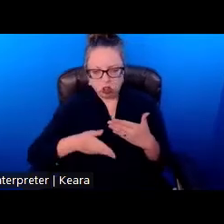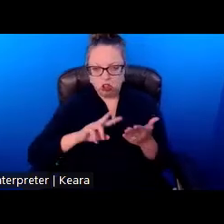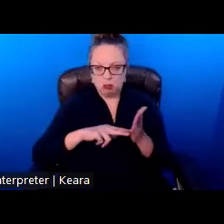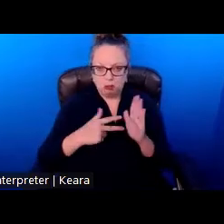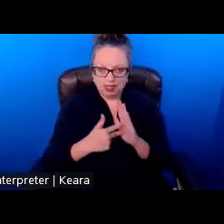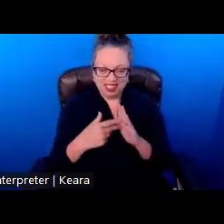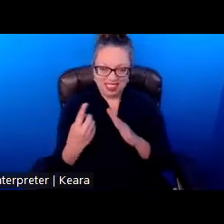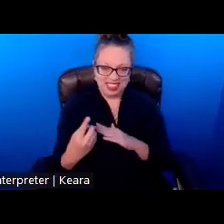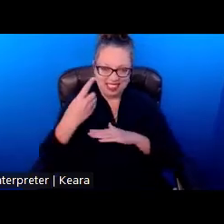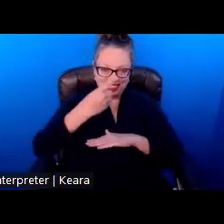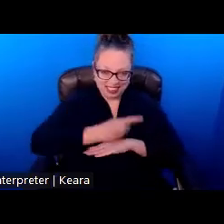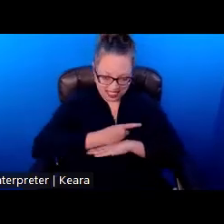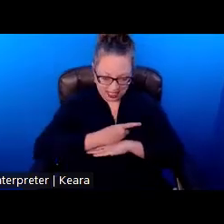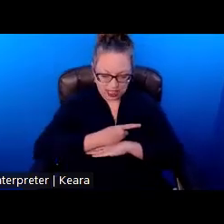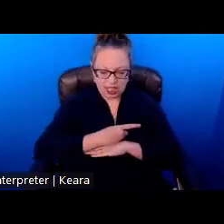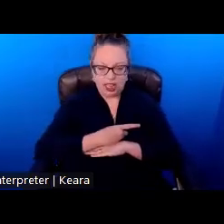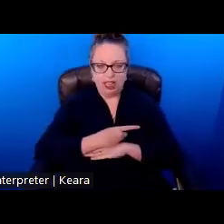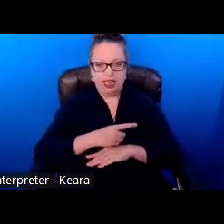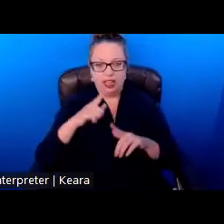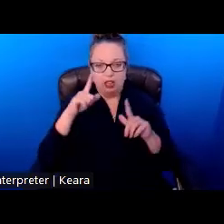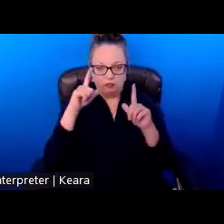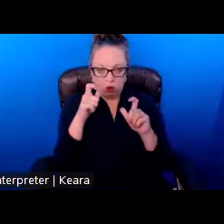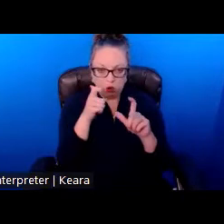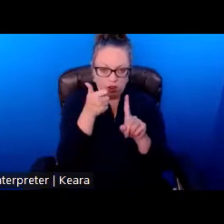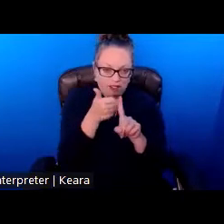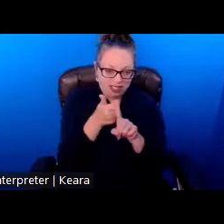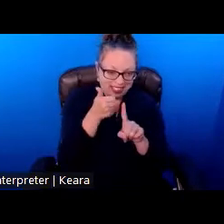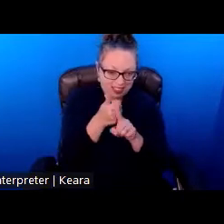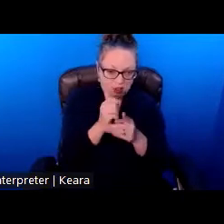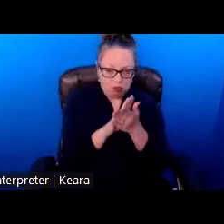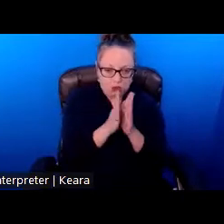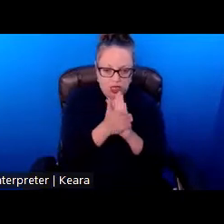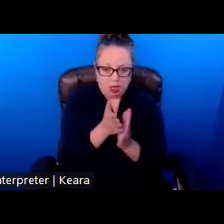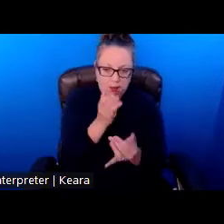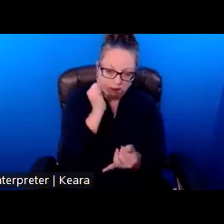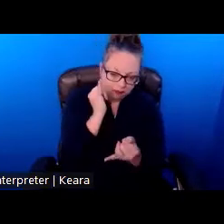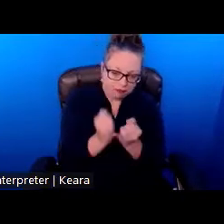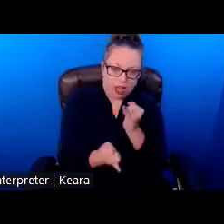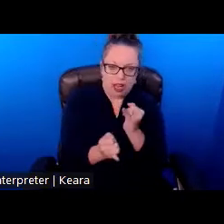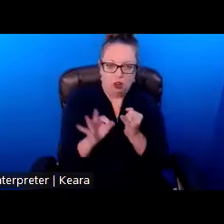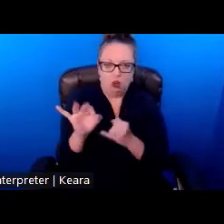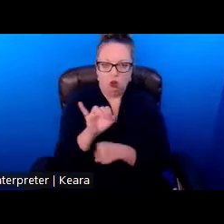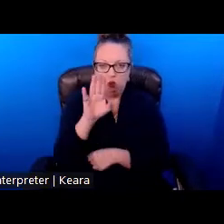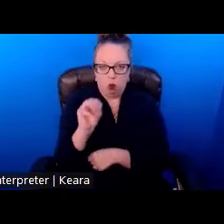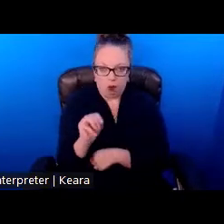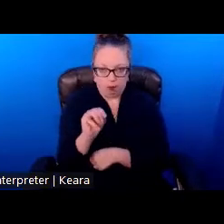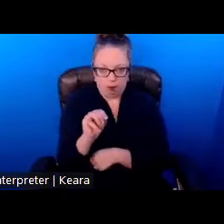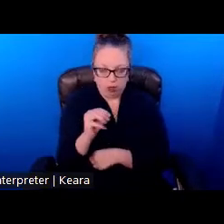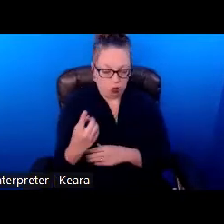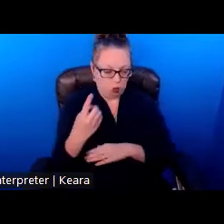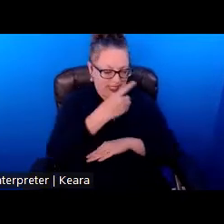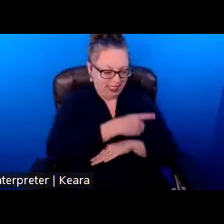the photograph took its final form, e.g. date of capture for digital photography or date